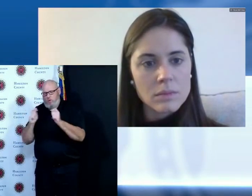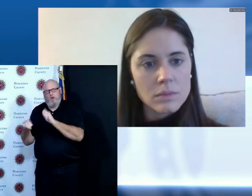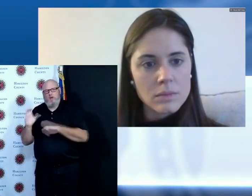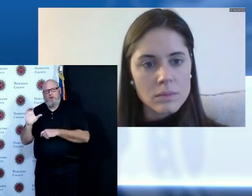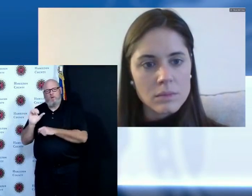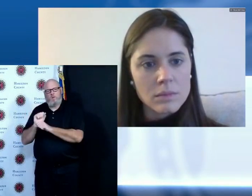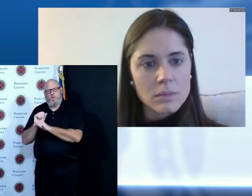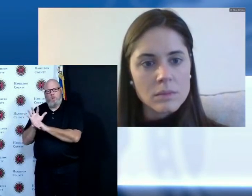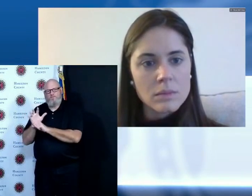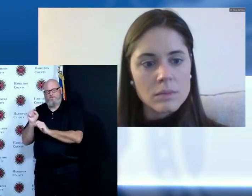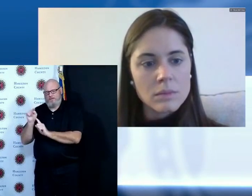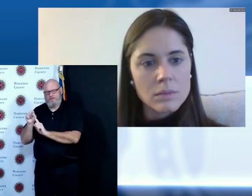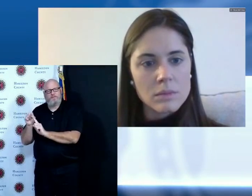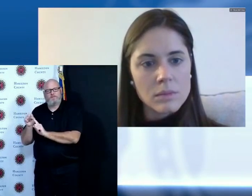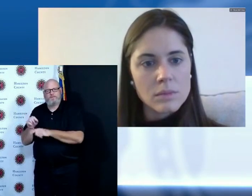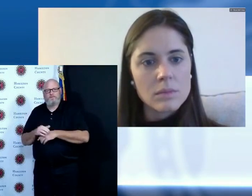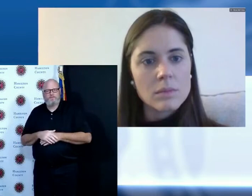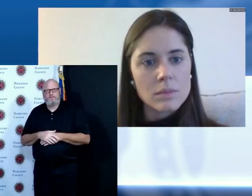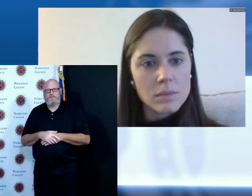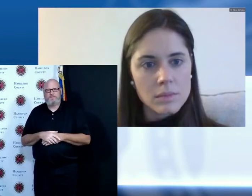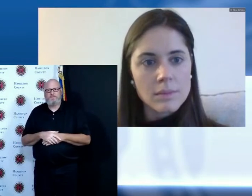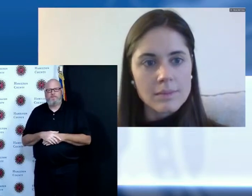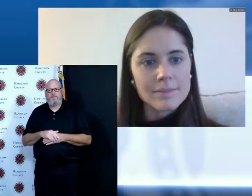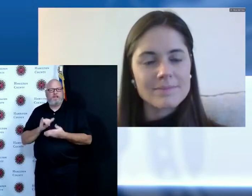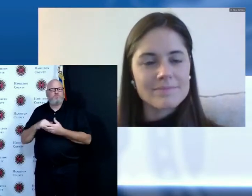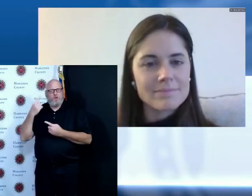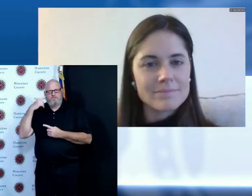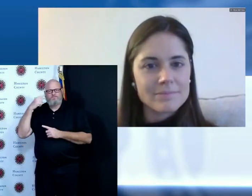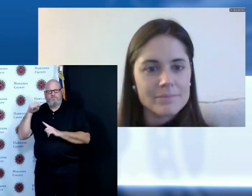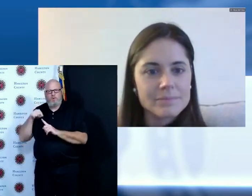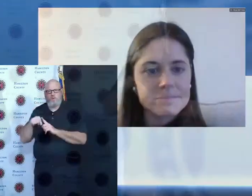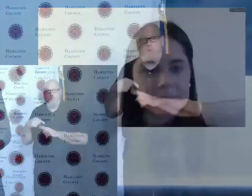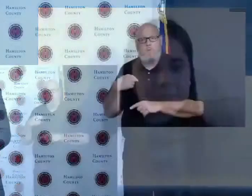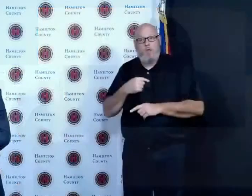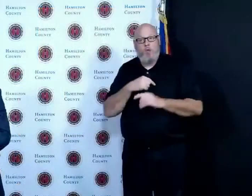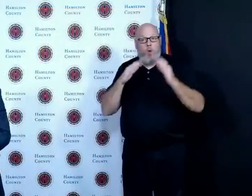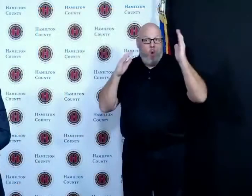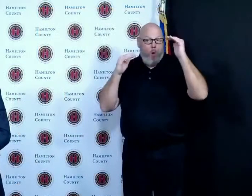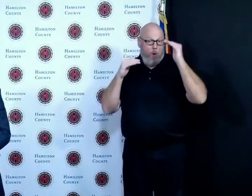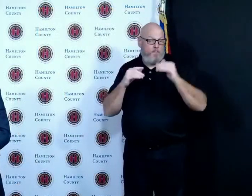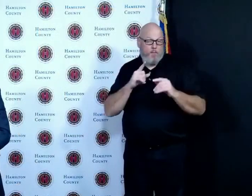the Board of Health and the County Commissioners have said this is the approach we're going to use